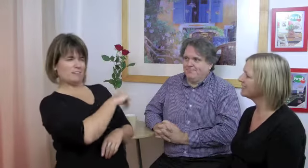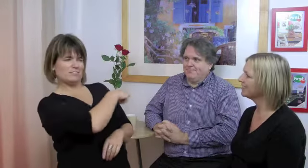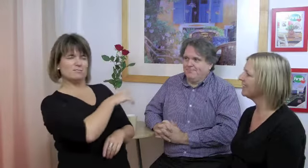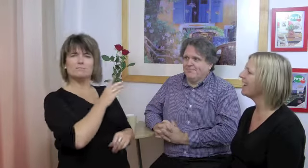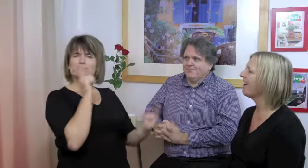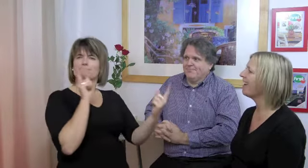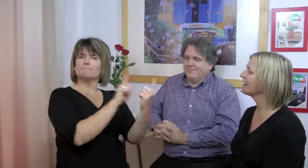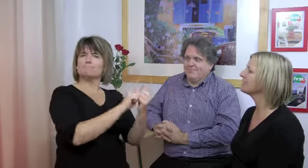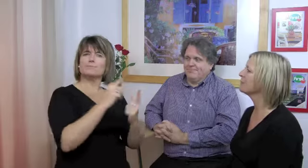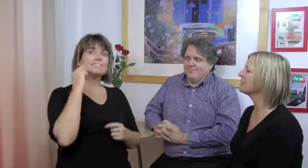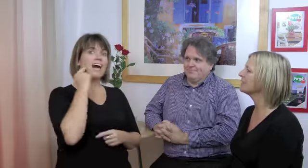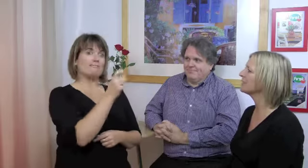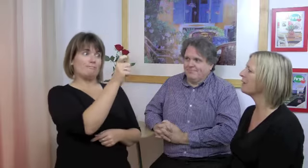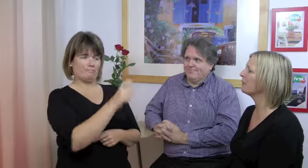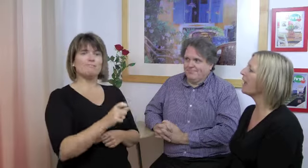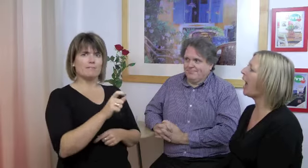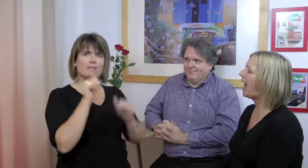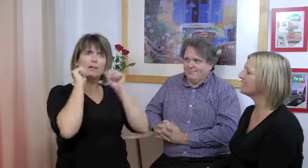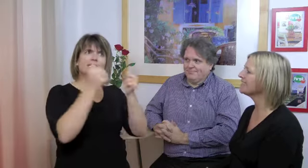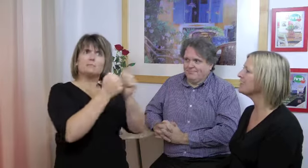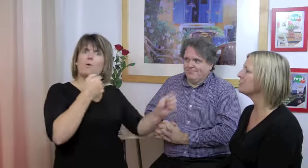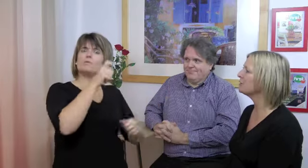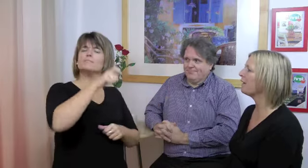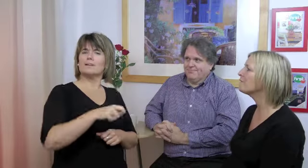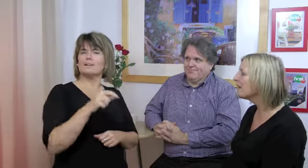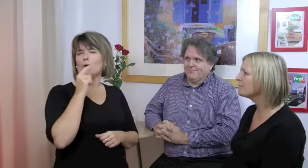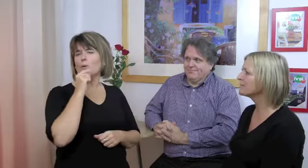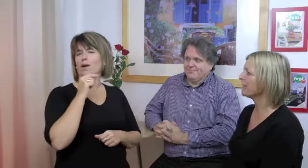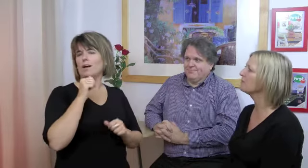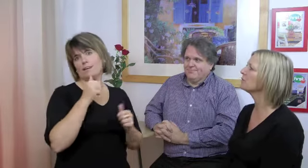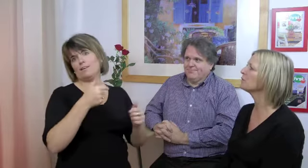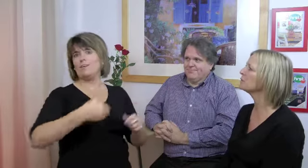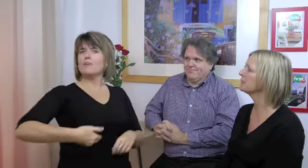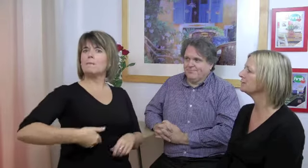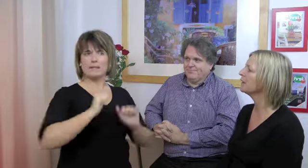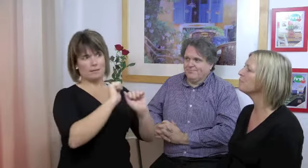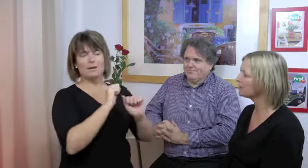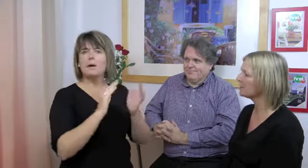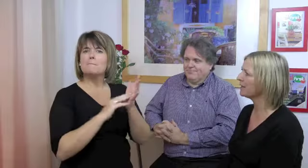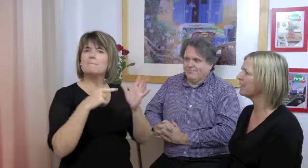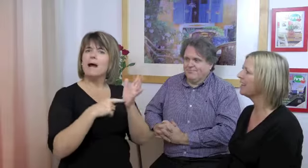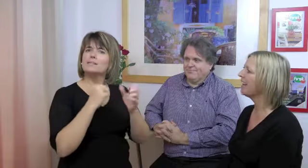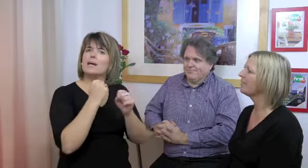Recently I asked Peter to go and interview a famous deaf sportsman, a rugby player and